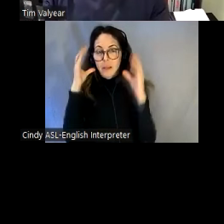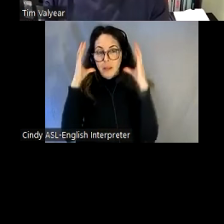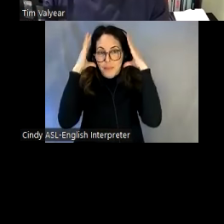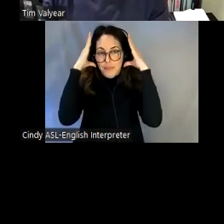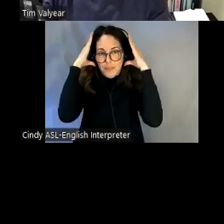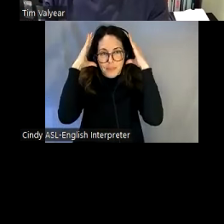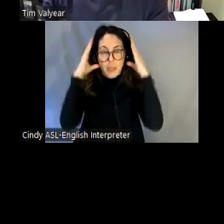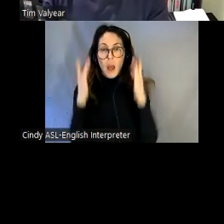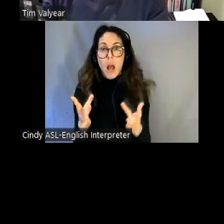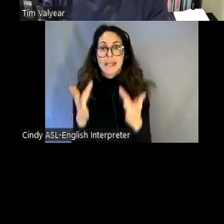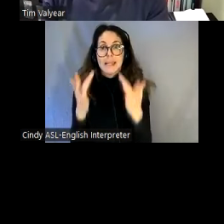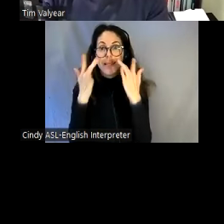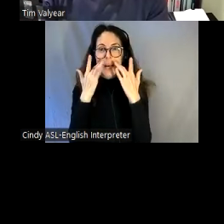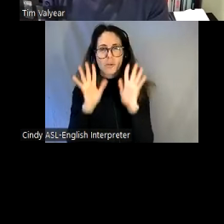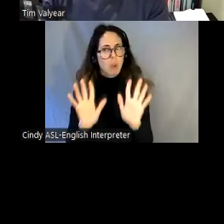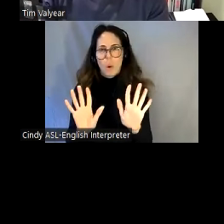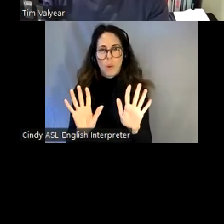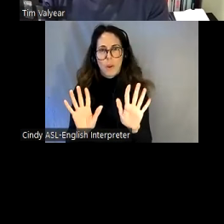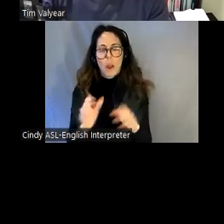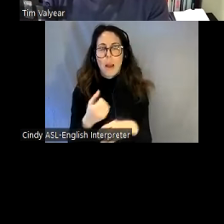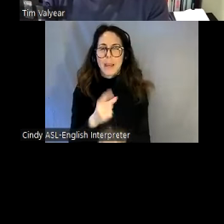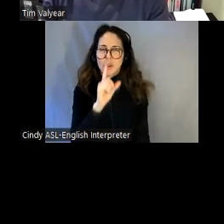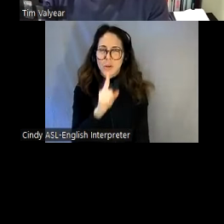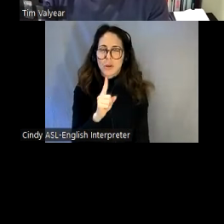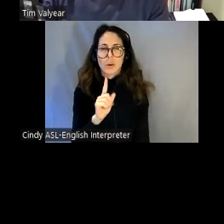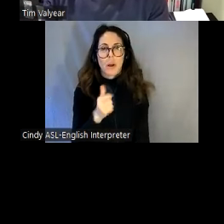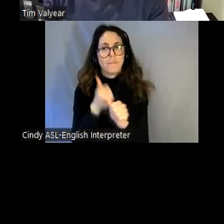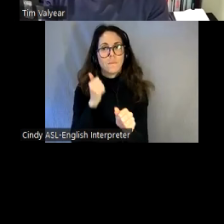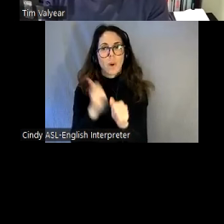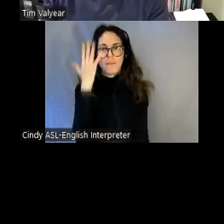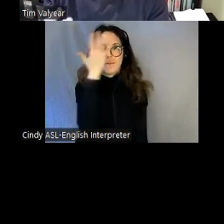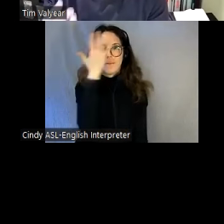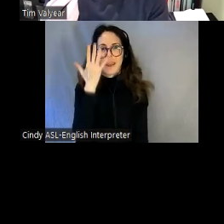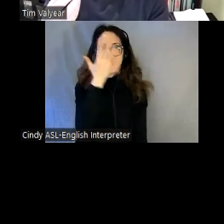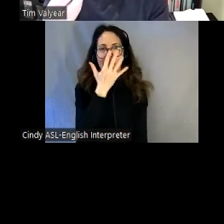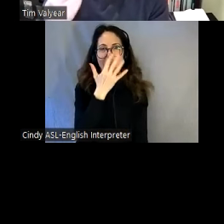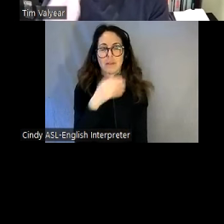toilet. After blowing your nose, coughing in your hands, coughing, sneezing, before touching your face, you really